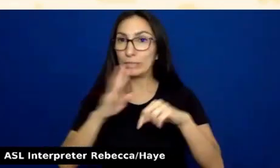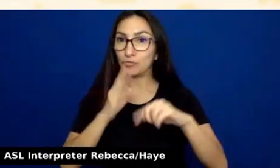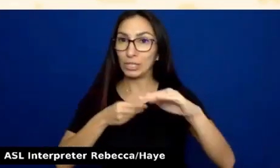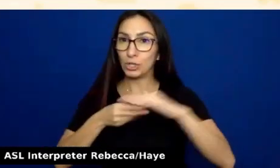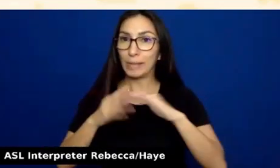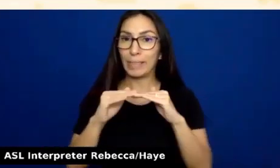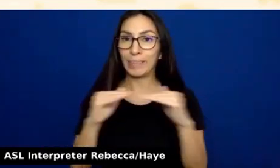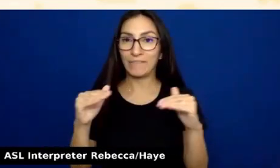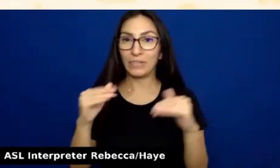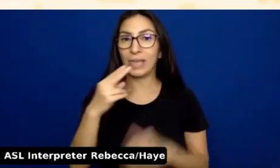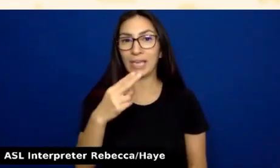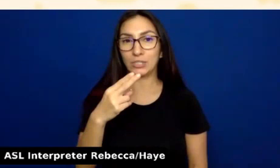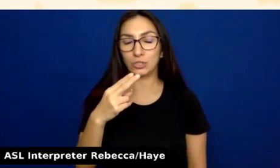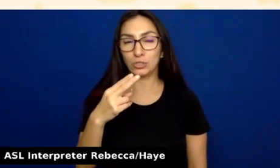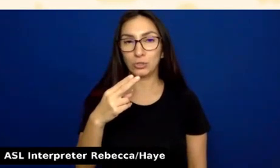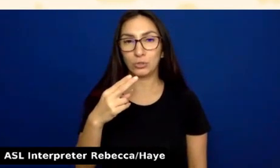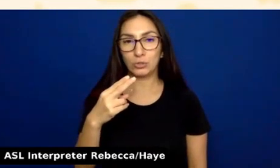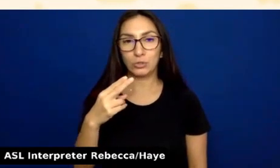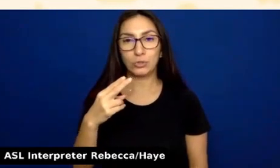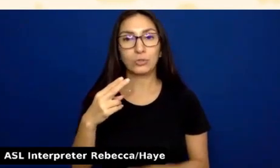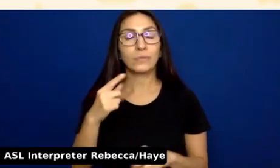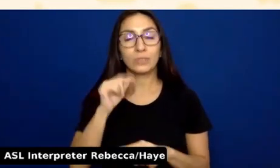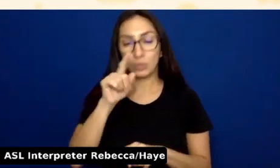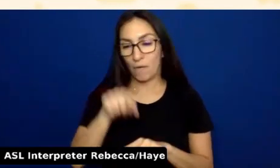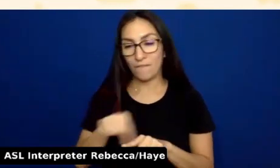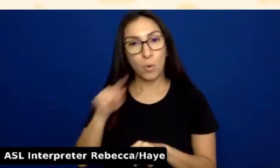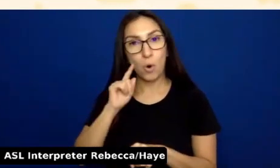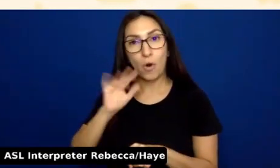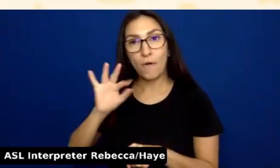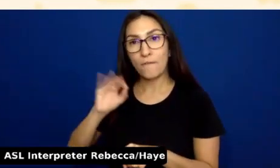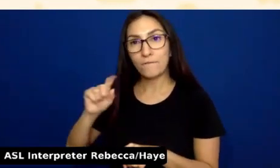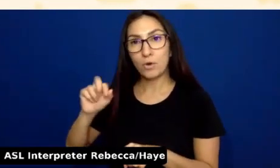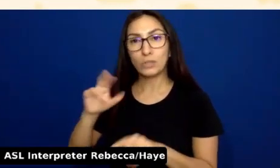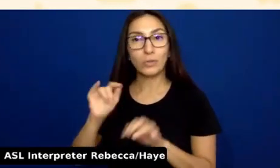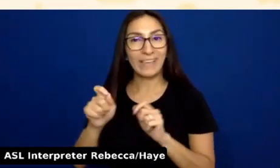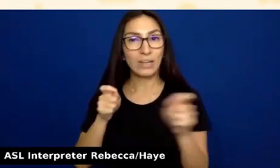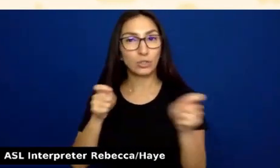What a lot of people with screen readers do is, they can actually navigate the website by getting a list of all the headings.